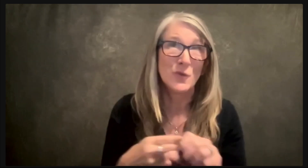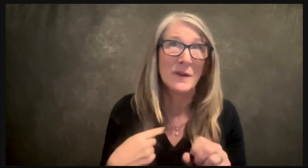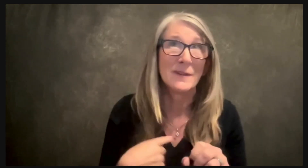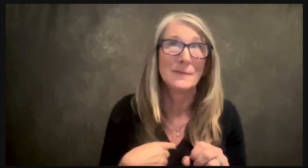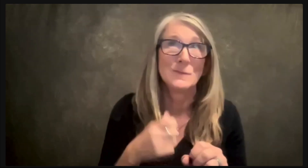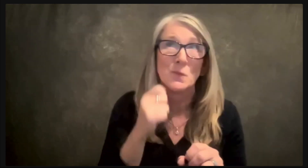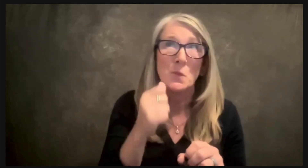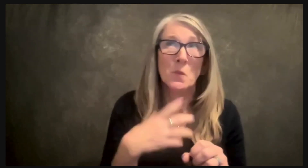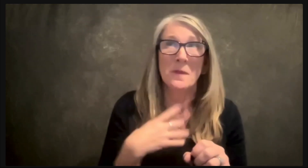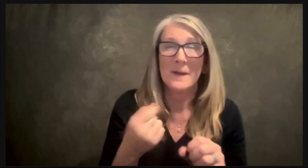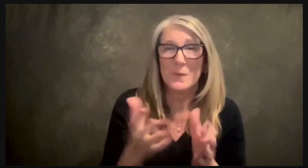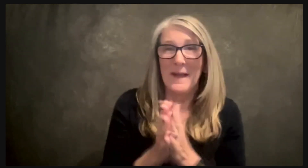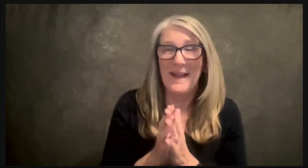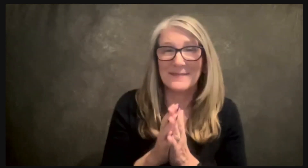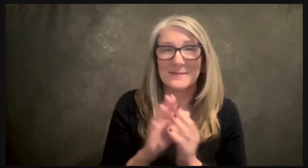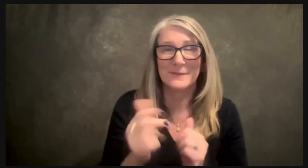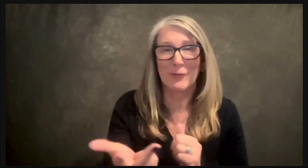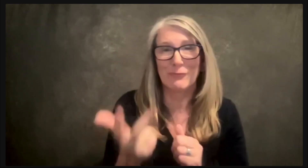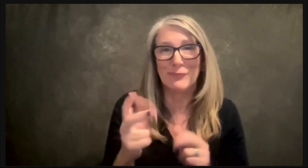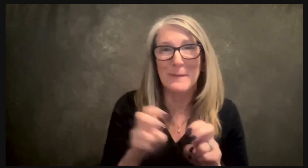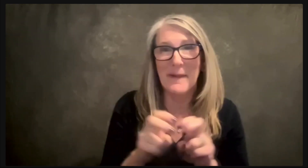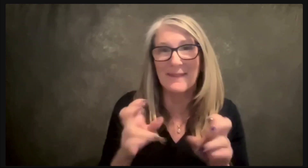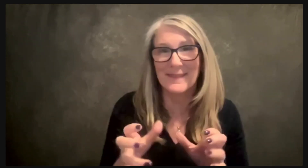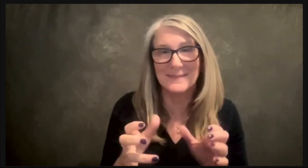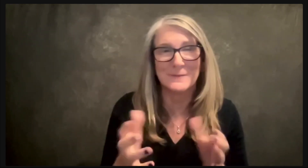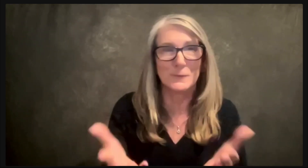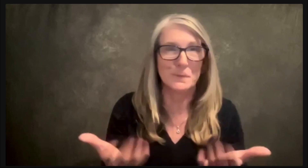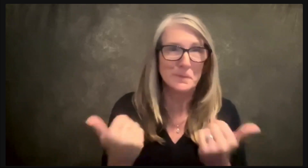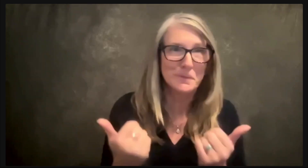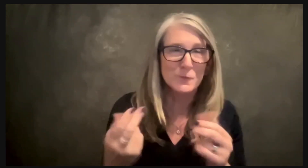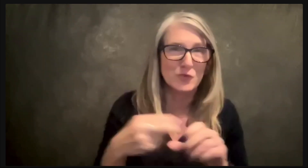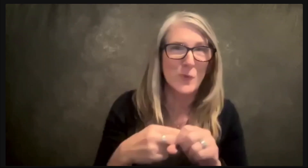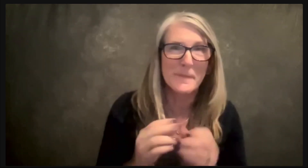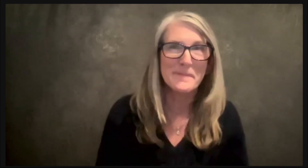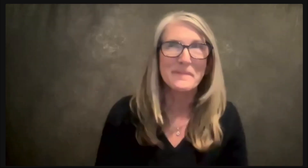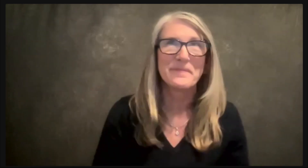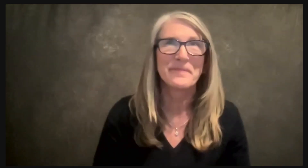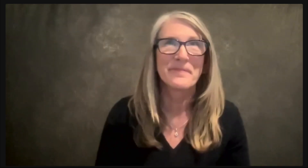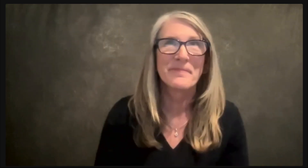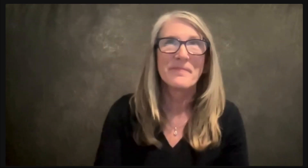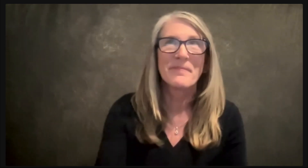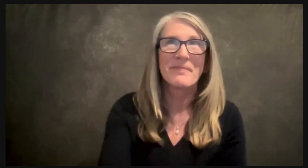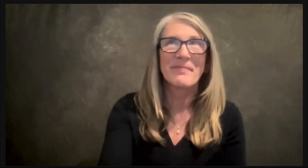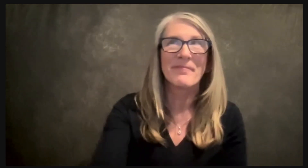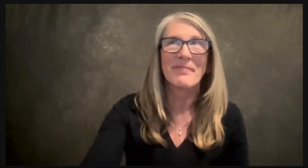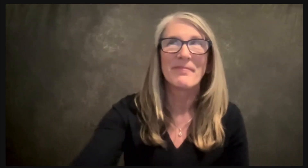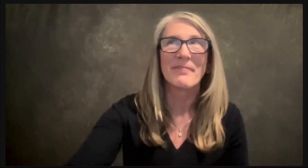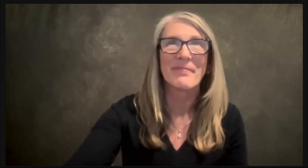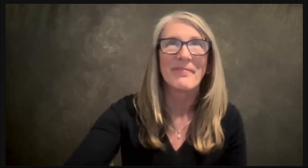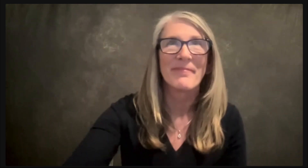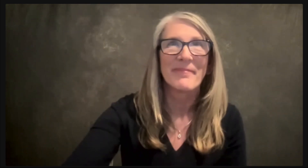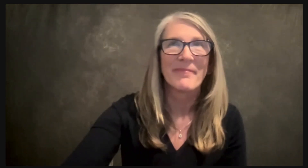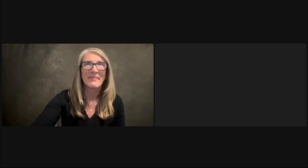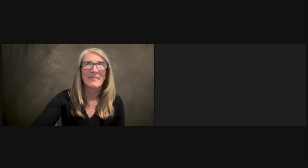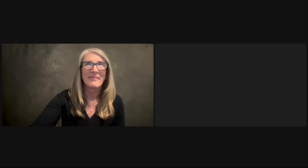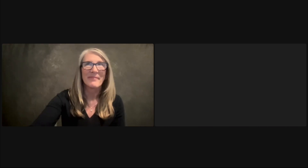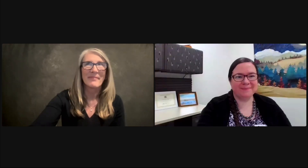by inviting our three fabulous panelists to join us. I would like to ask you three to go ahead and turn on your cameras.